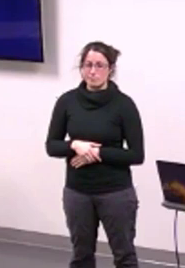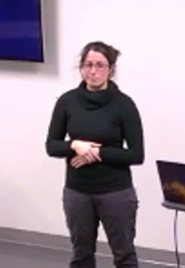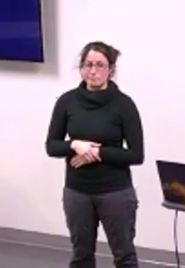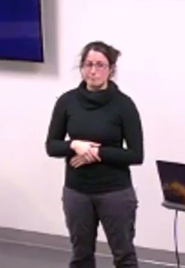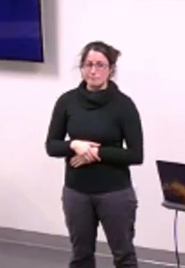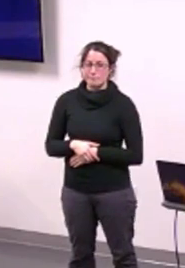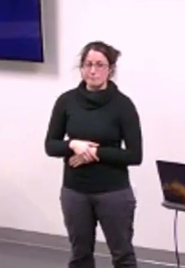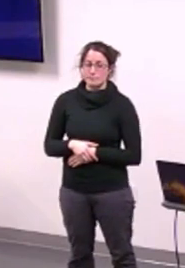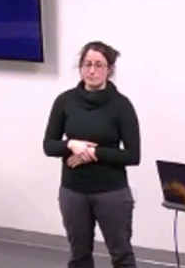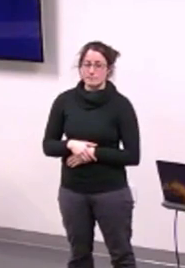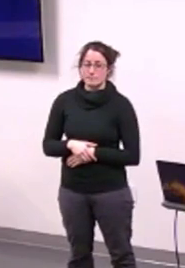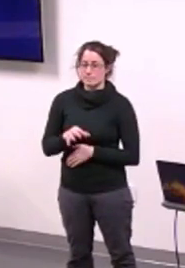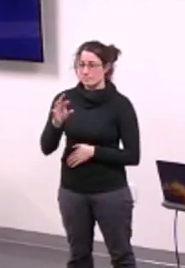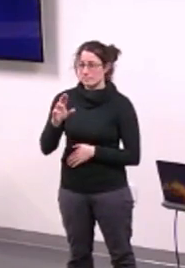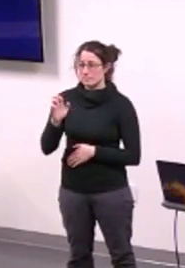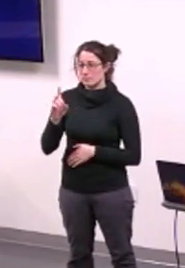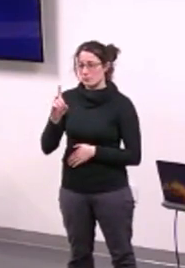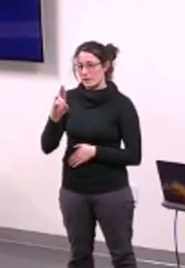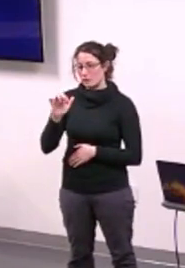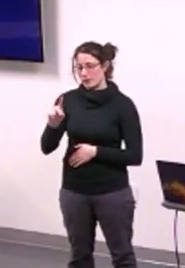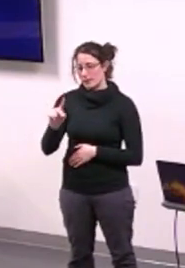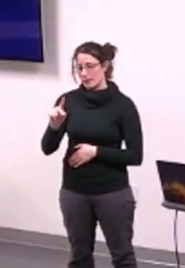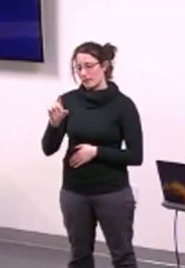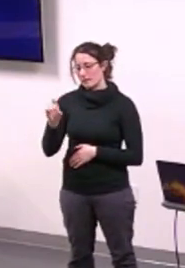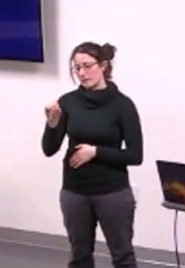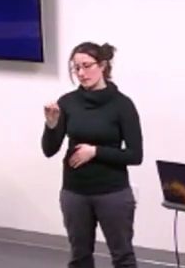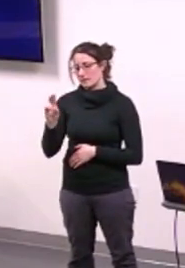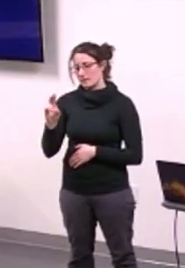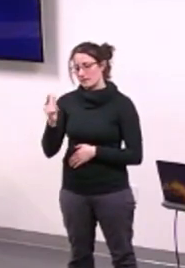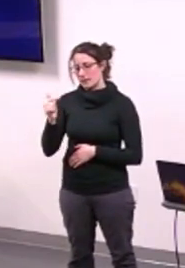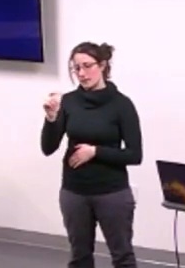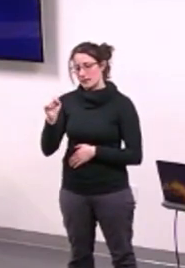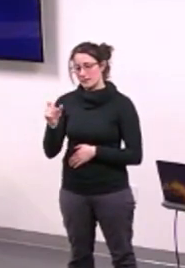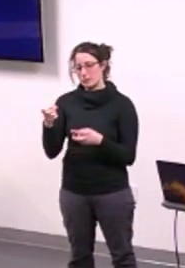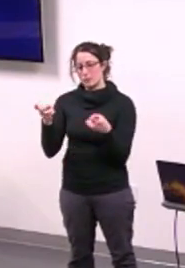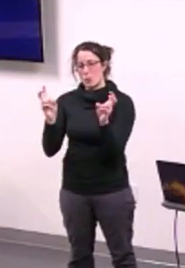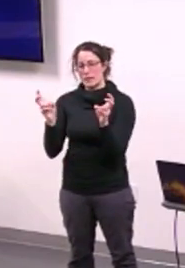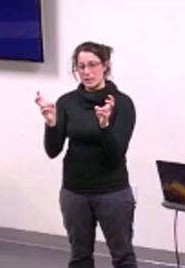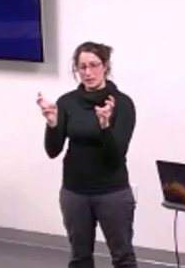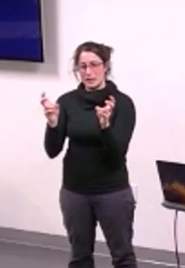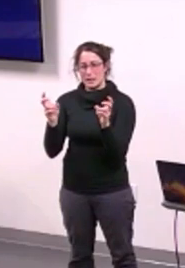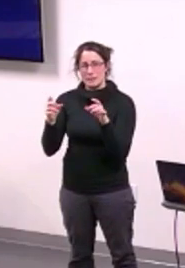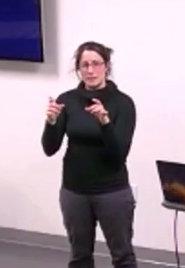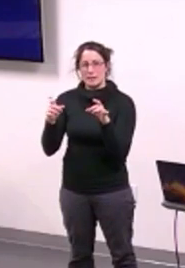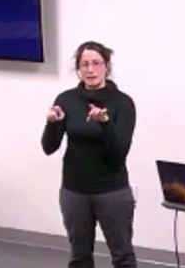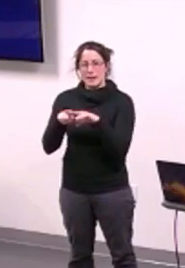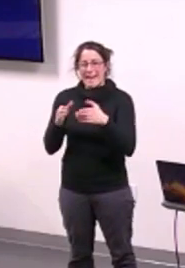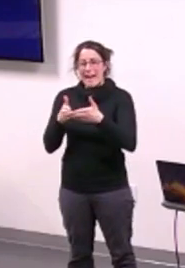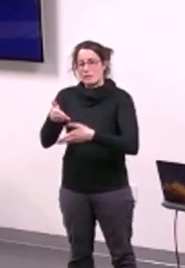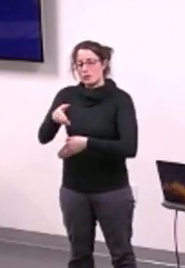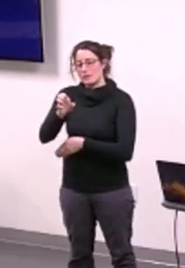Frederick Douglass was quoted as, as, so post-Emancipation. This was during Reconstruction.